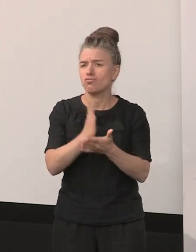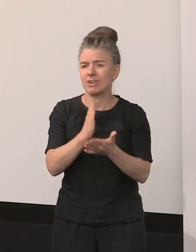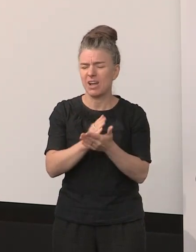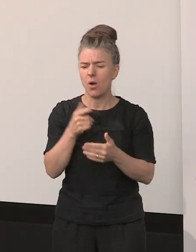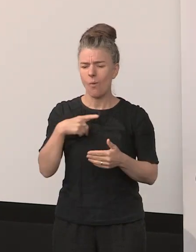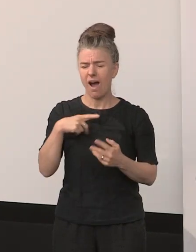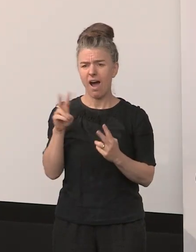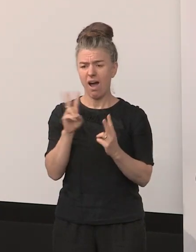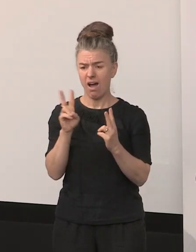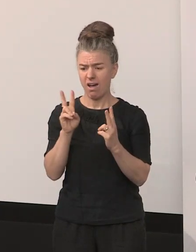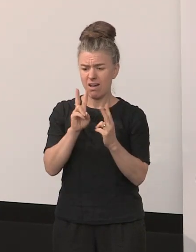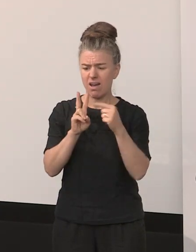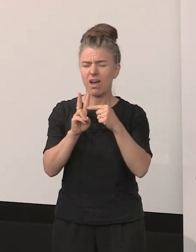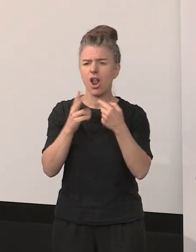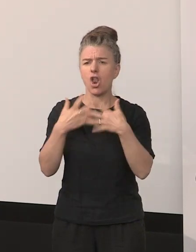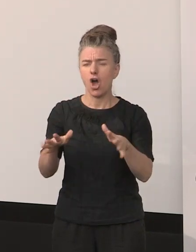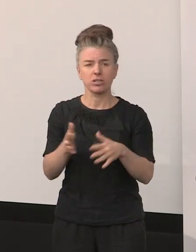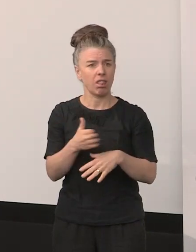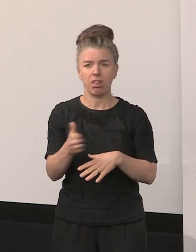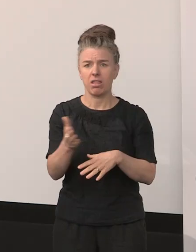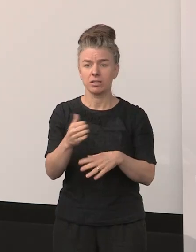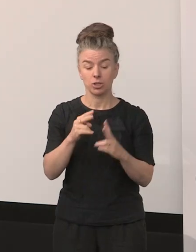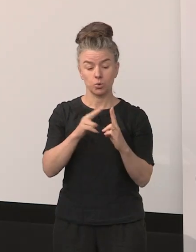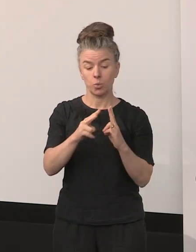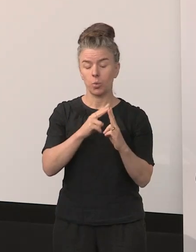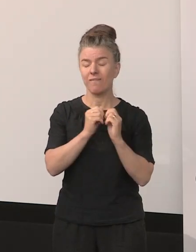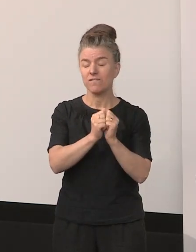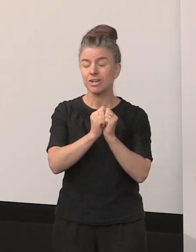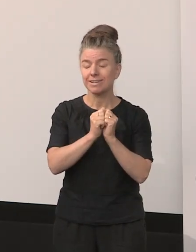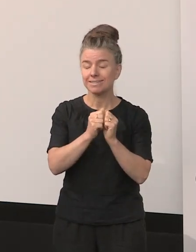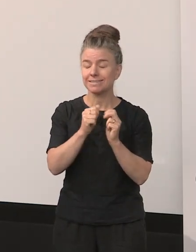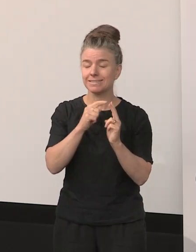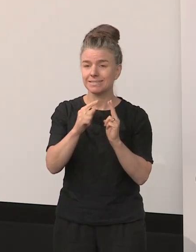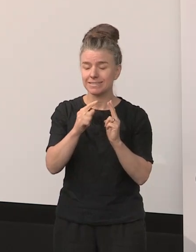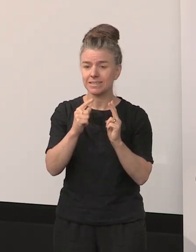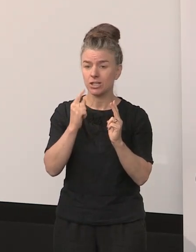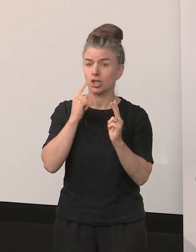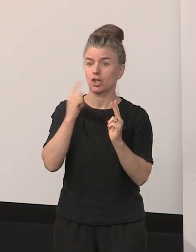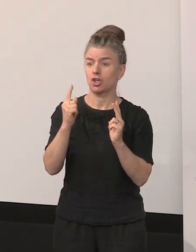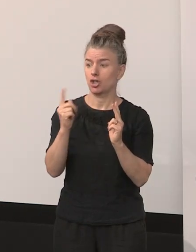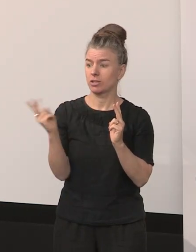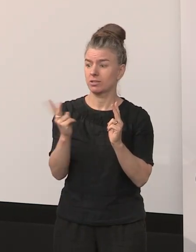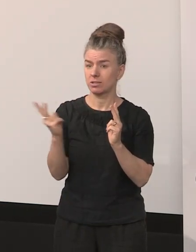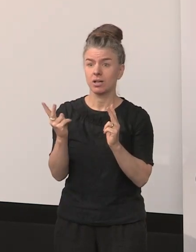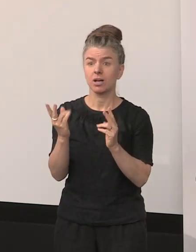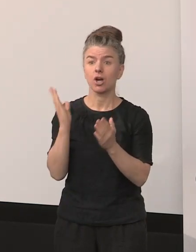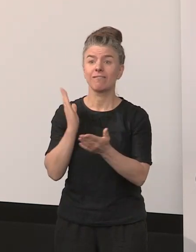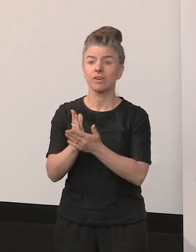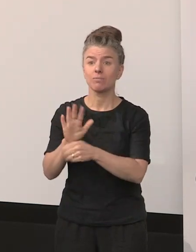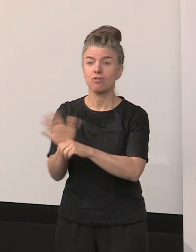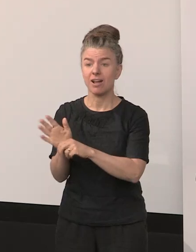lost trying to leave Auckland.